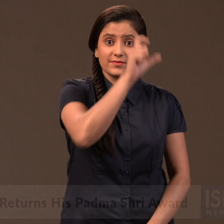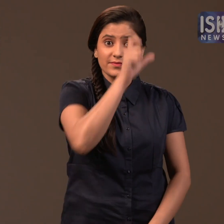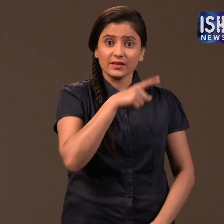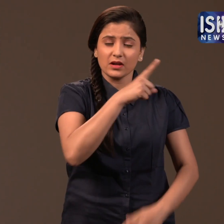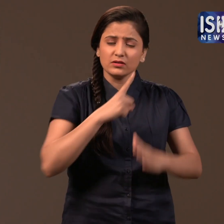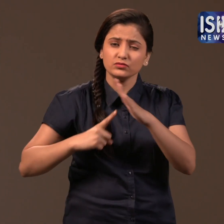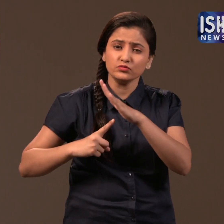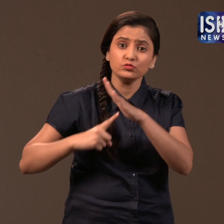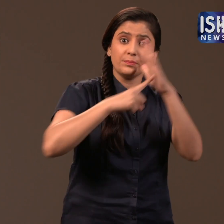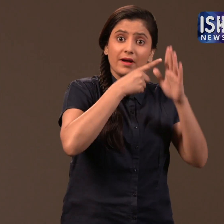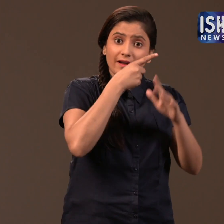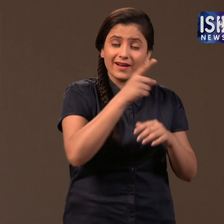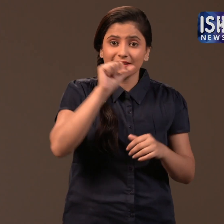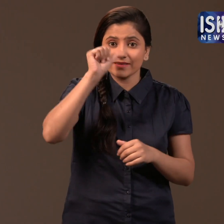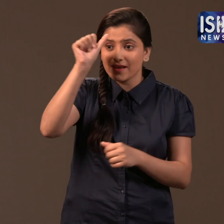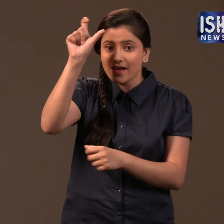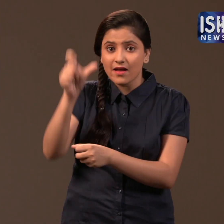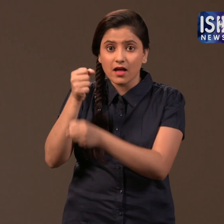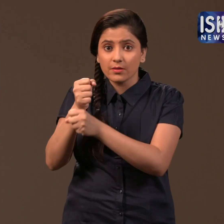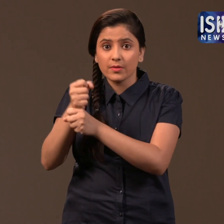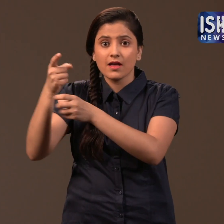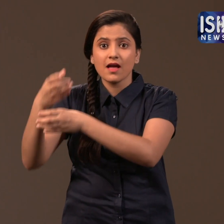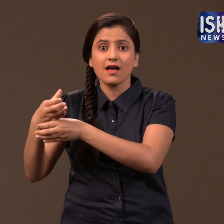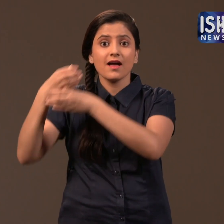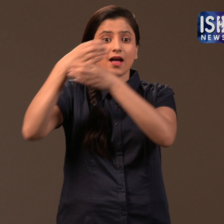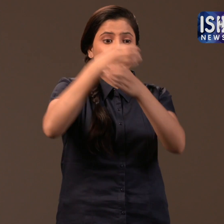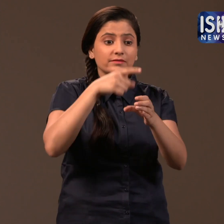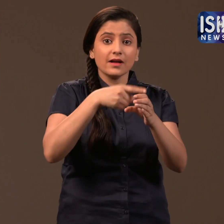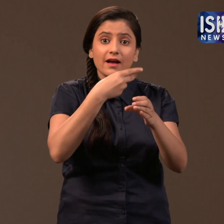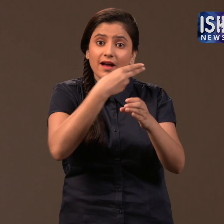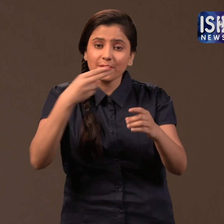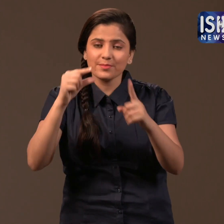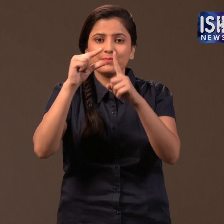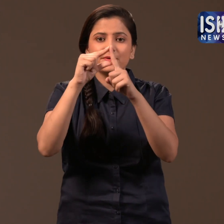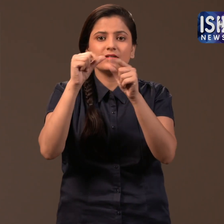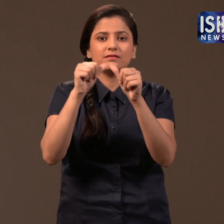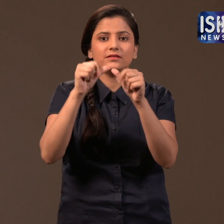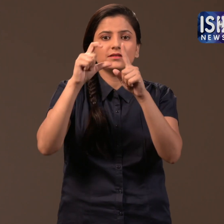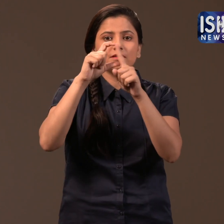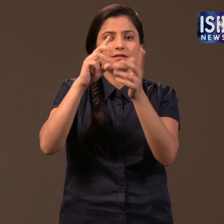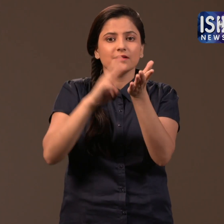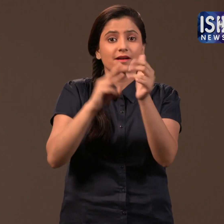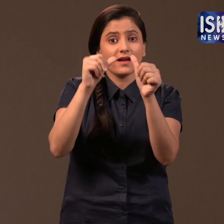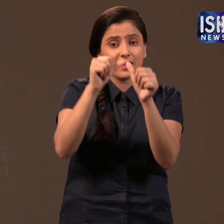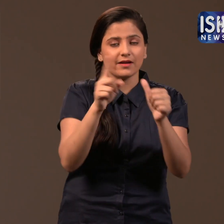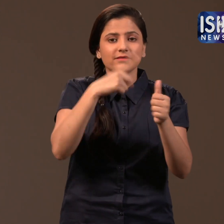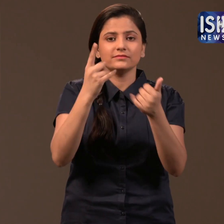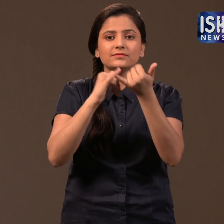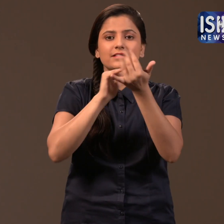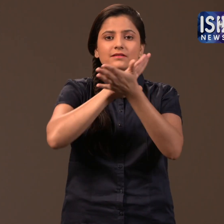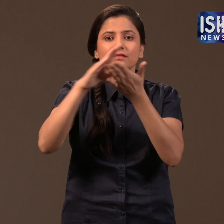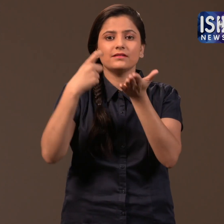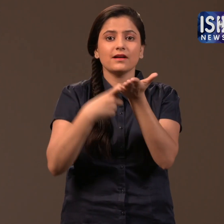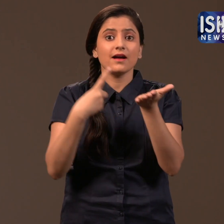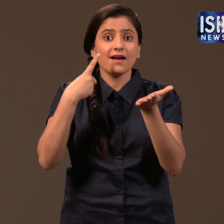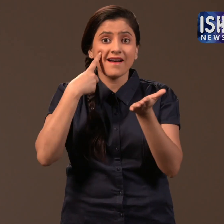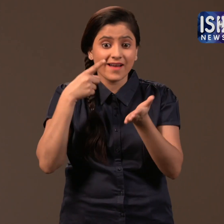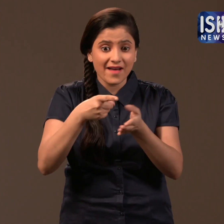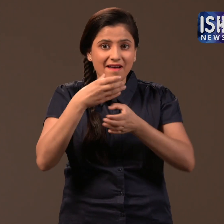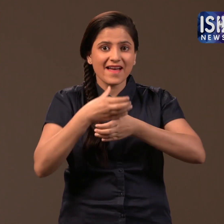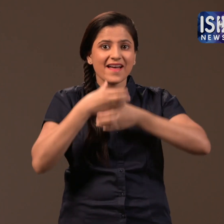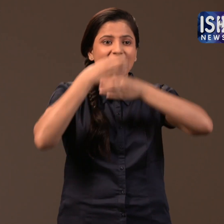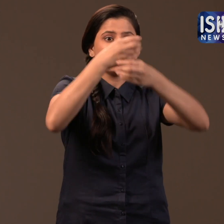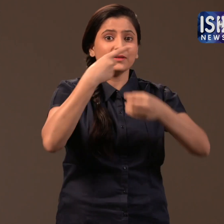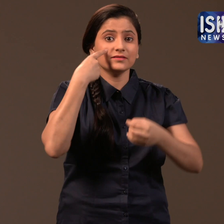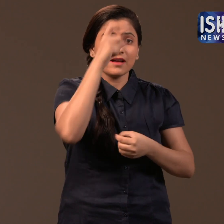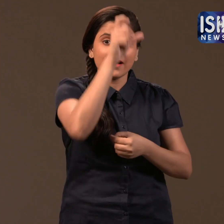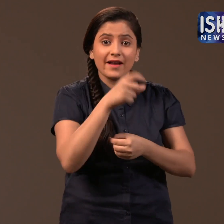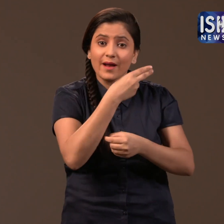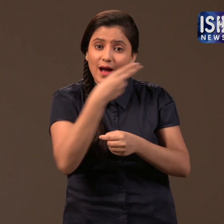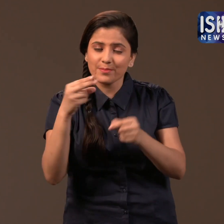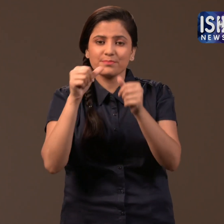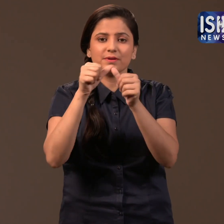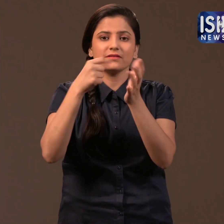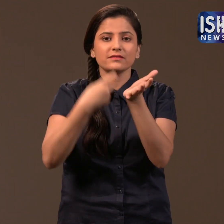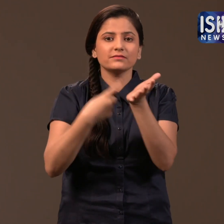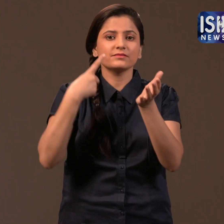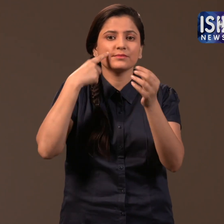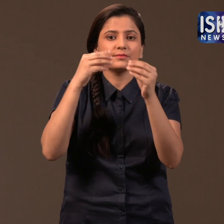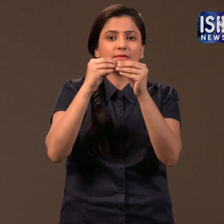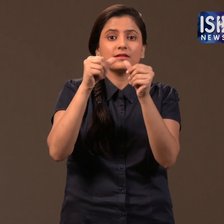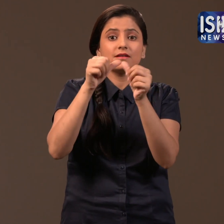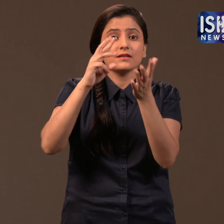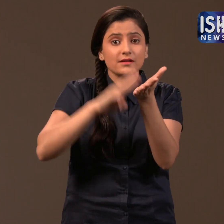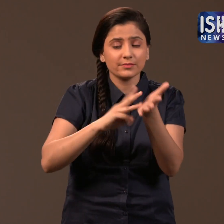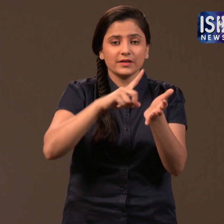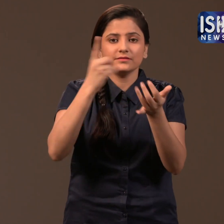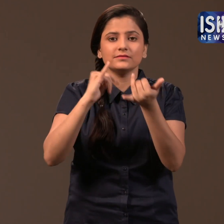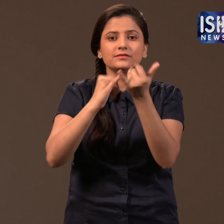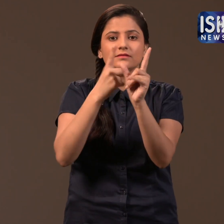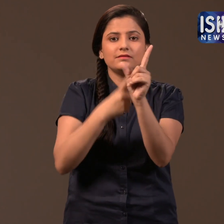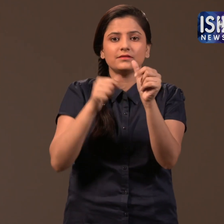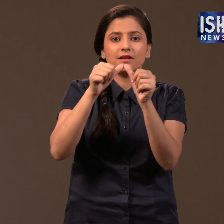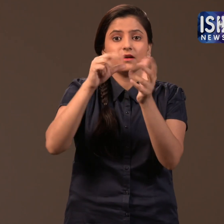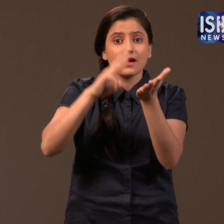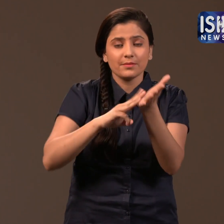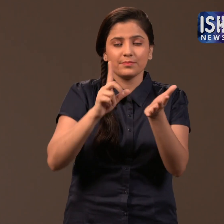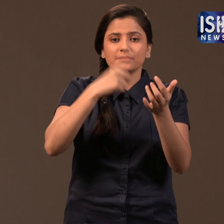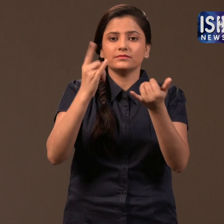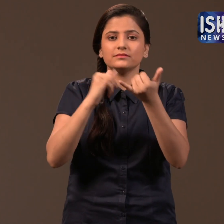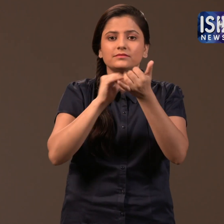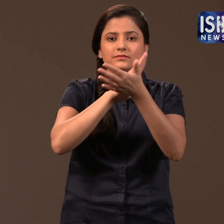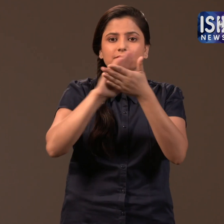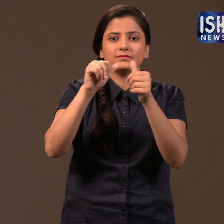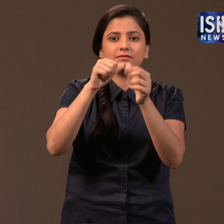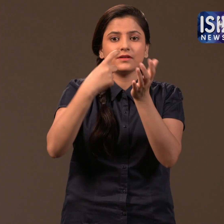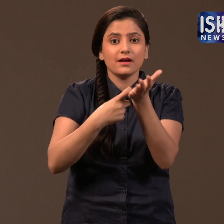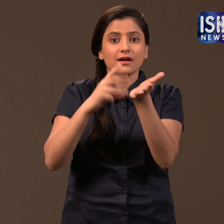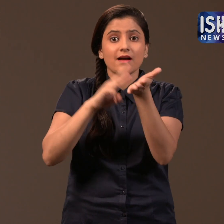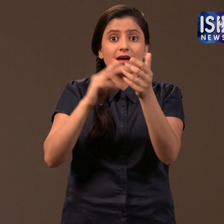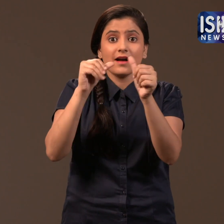The highest award, the Padma Shri was given by the Indian government to Mr Aribam Syam Sharma.